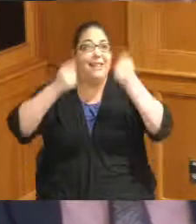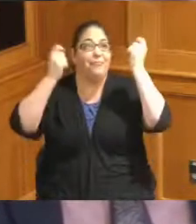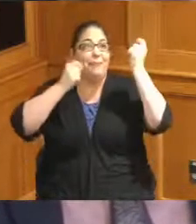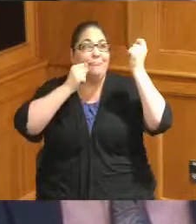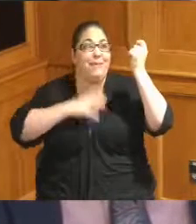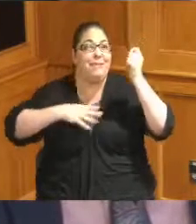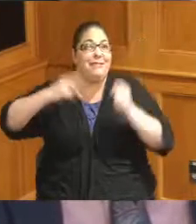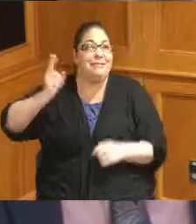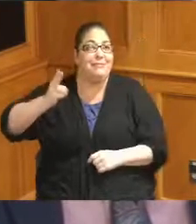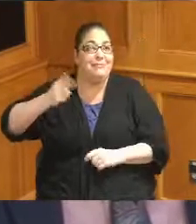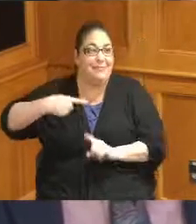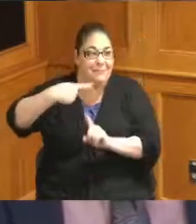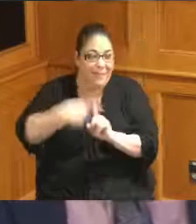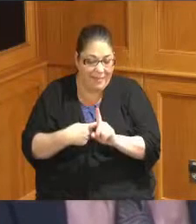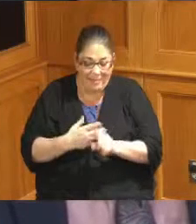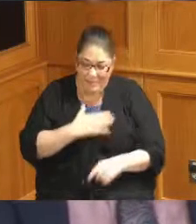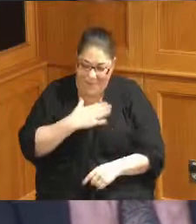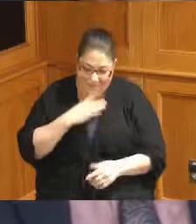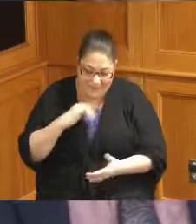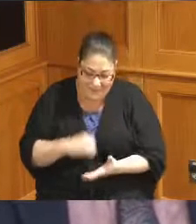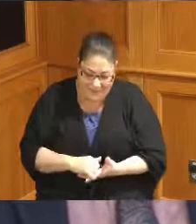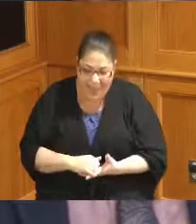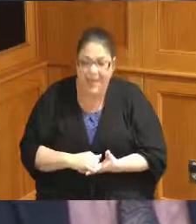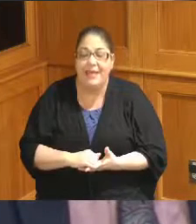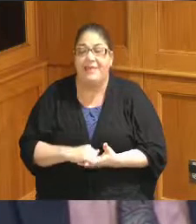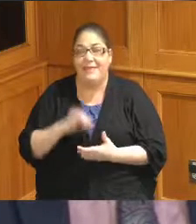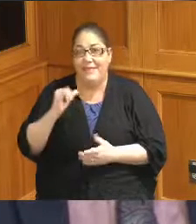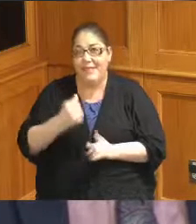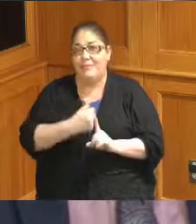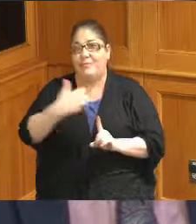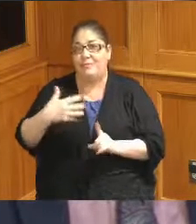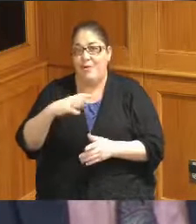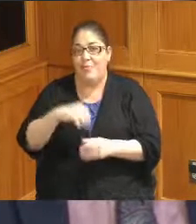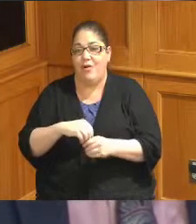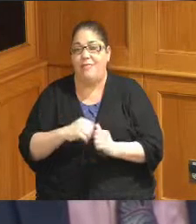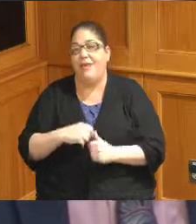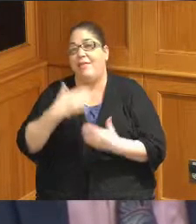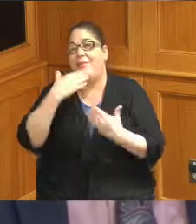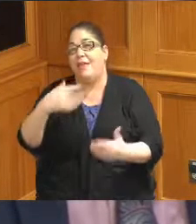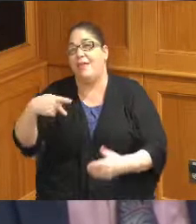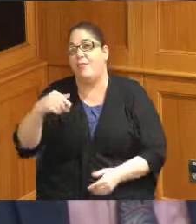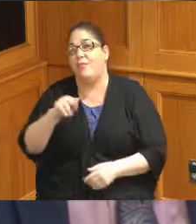Month I'm glad of it this was an extension of that and thanks to Paula Lampley for the invitation to